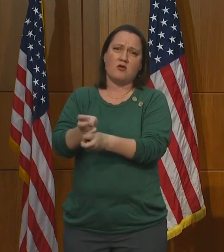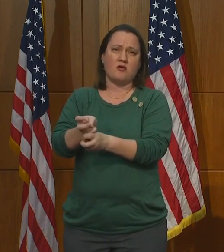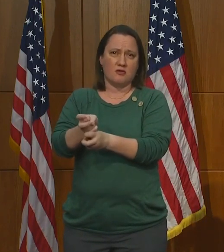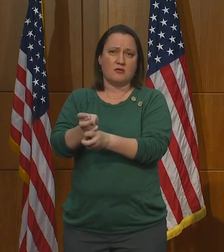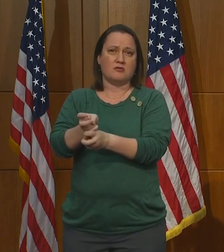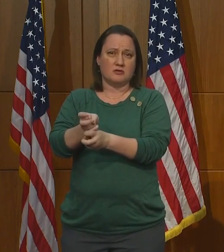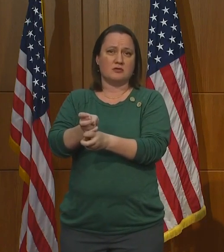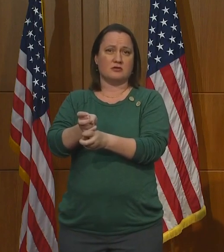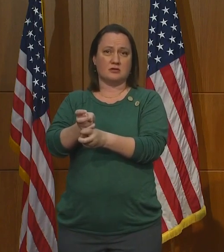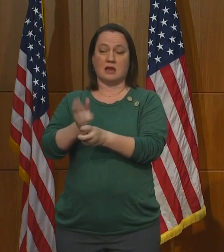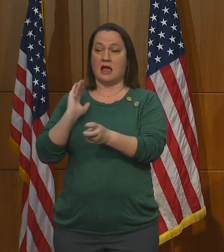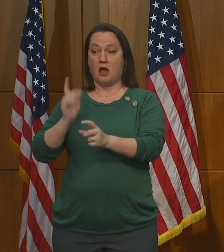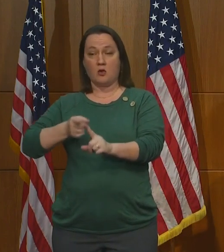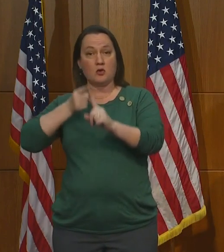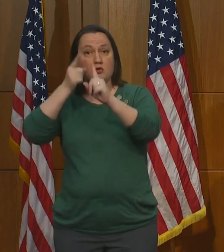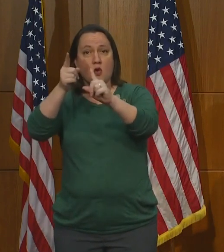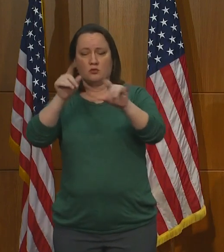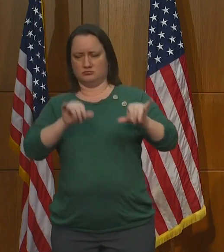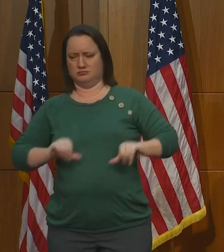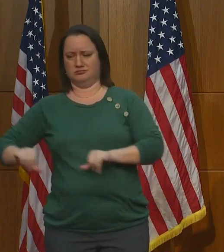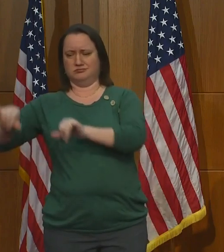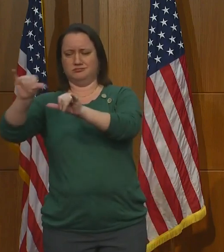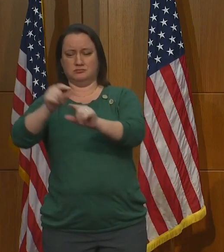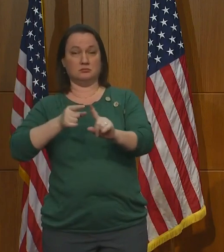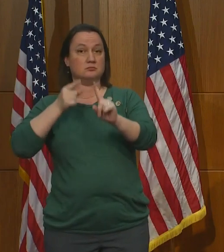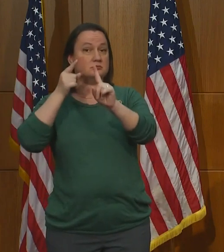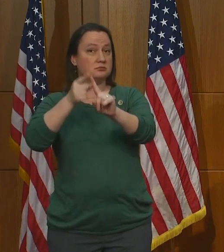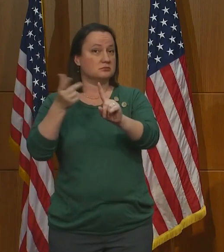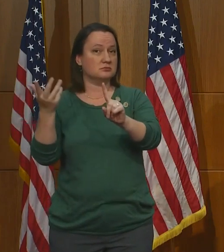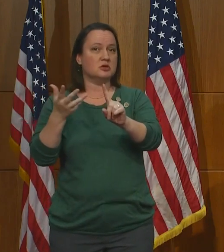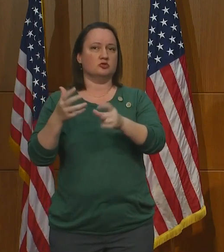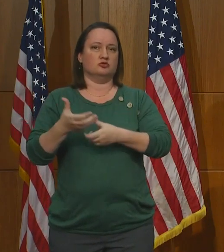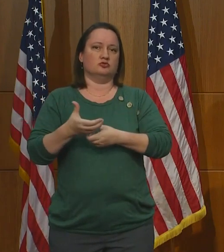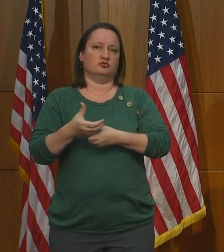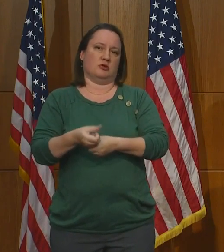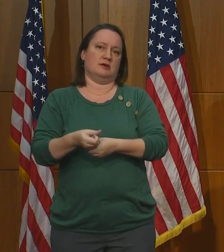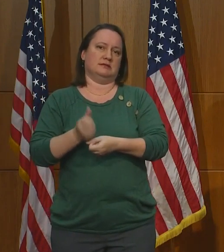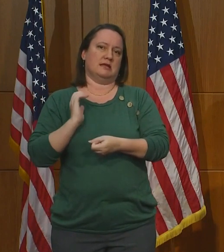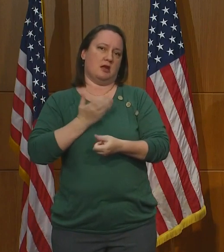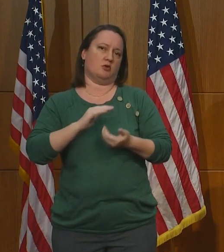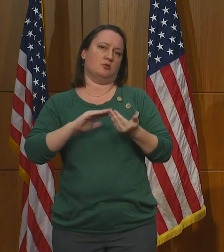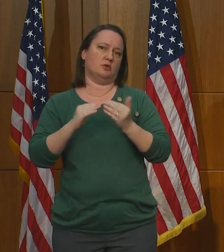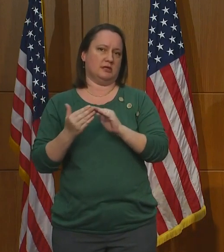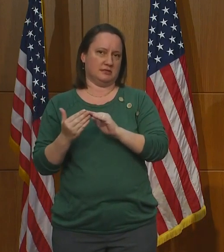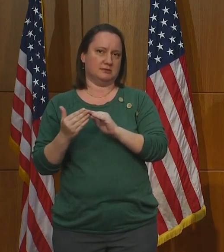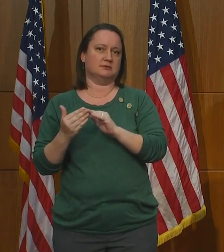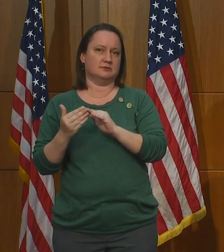EVERYONE IS WORKING RIGHT NOW. AND THAT WE ALL SHARE THE GOAL